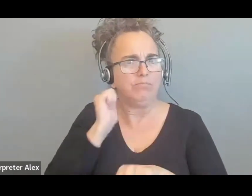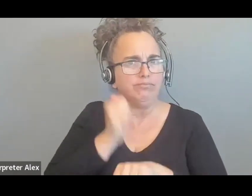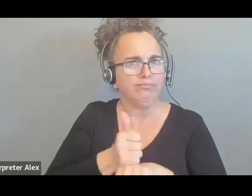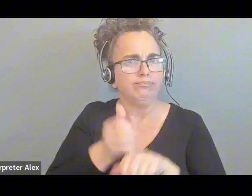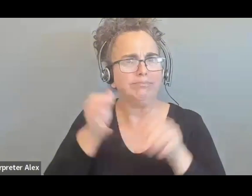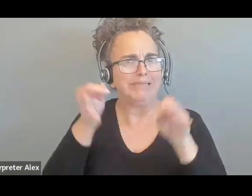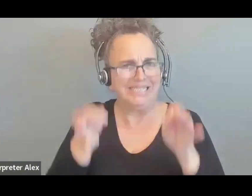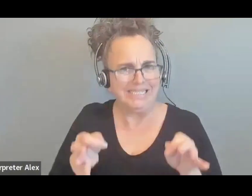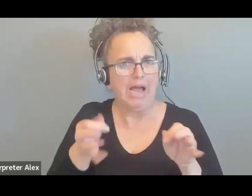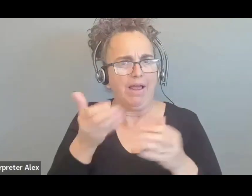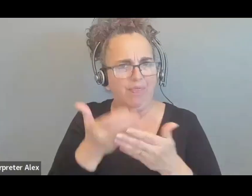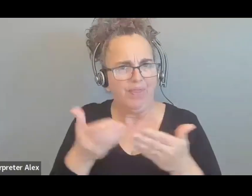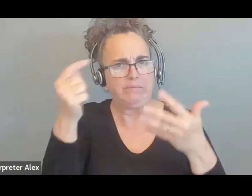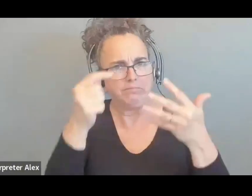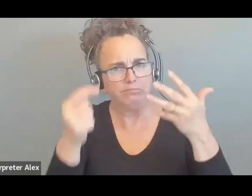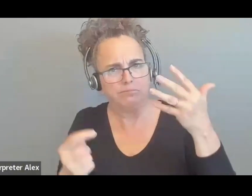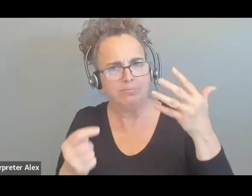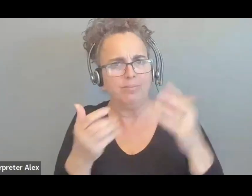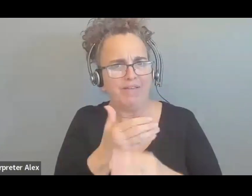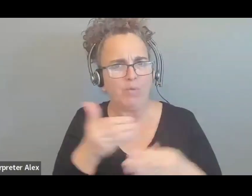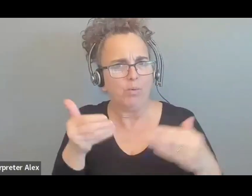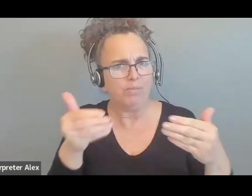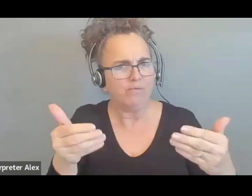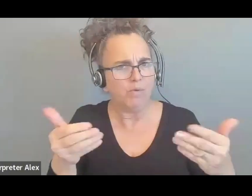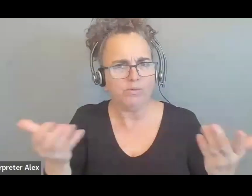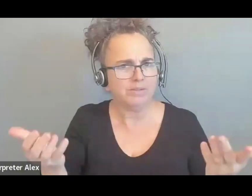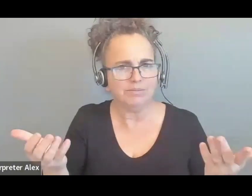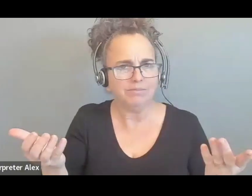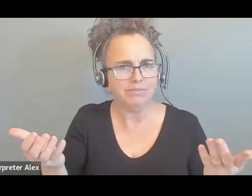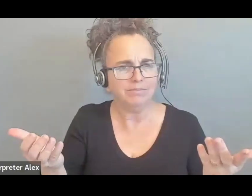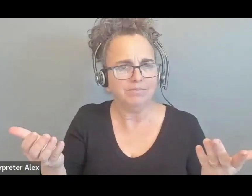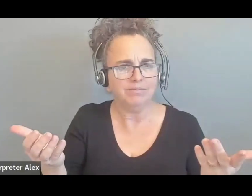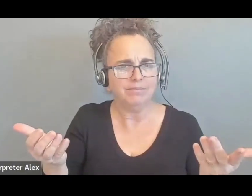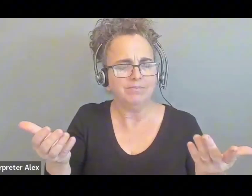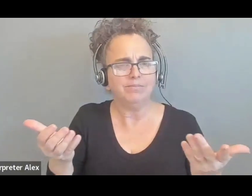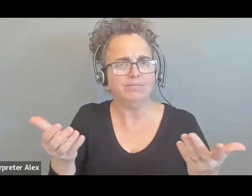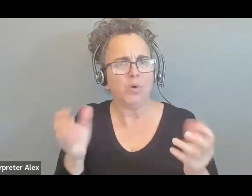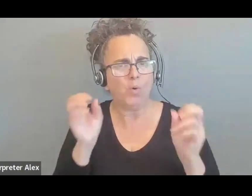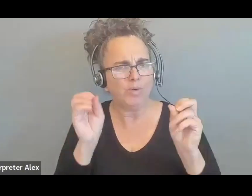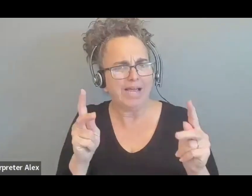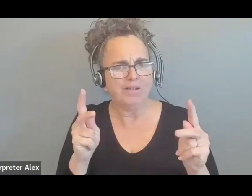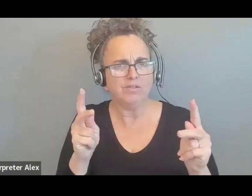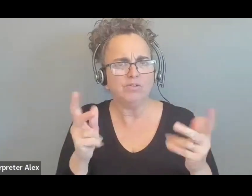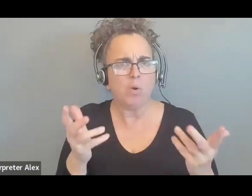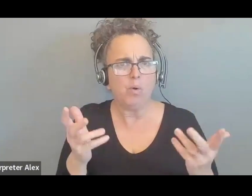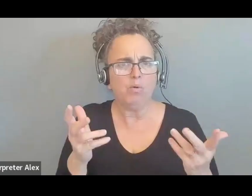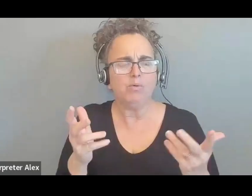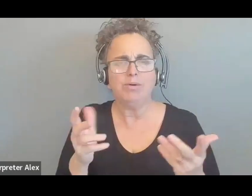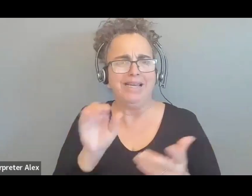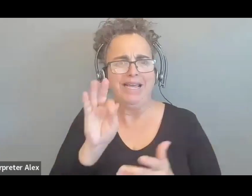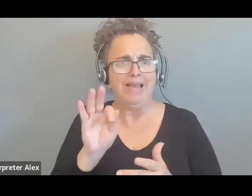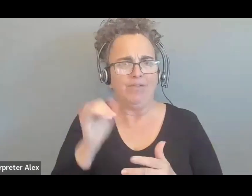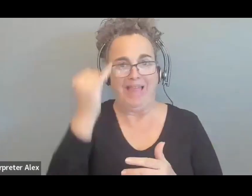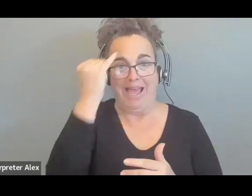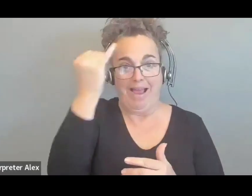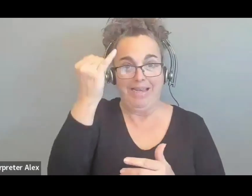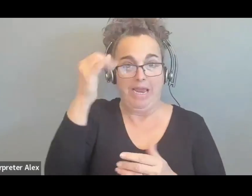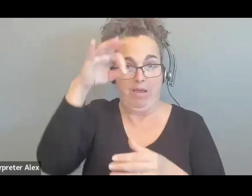So how, how do you take what is on your mind and just put it in perspective,